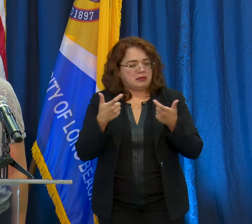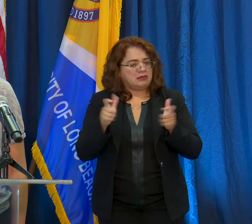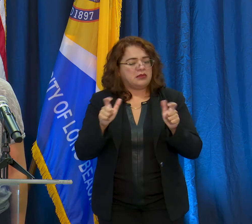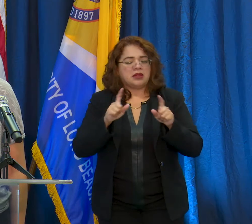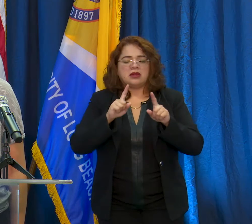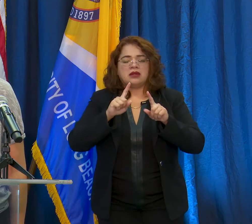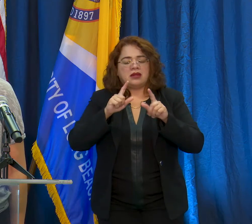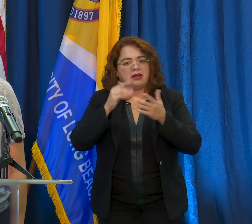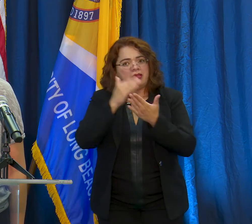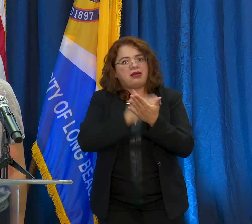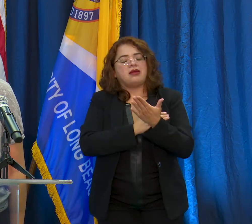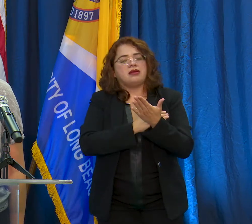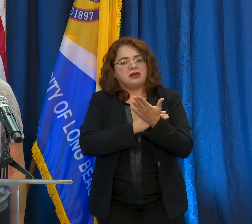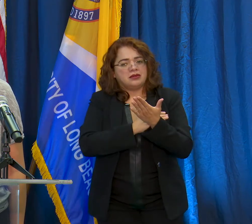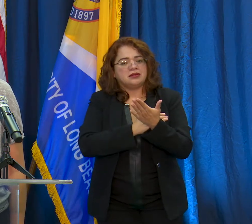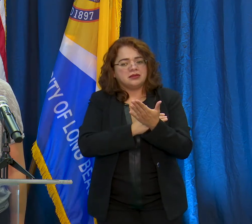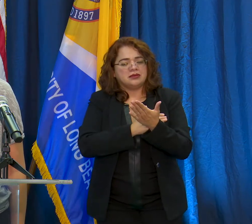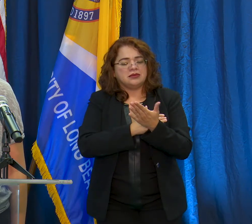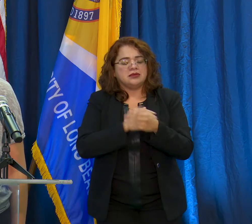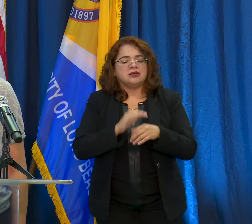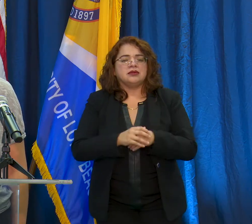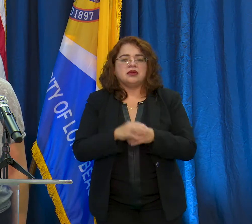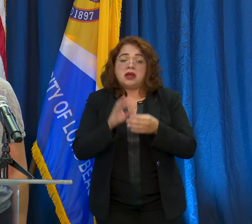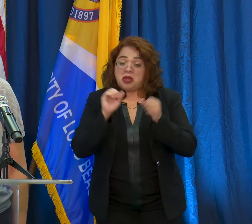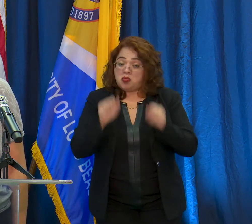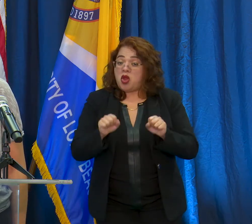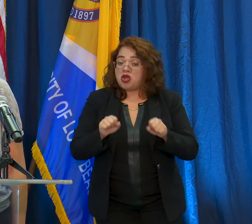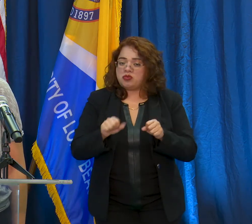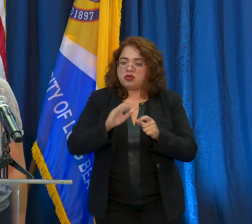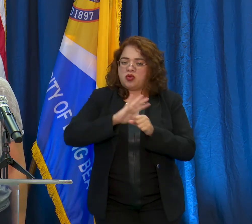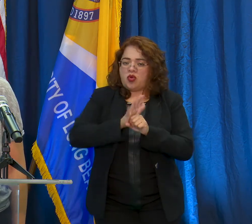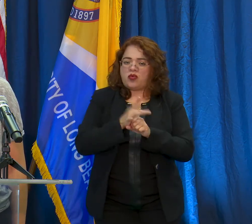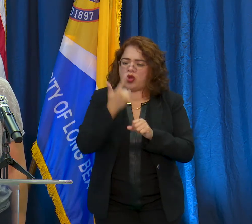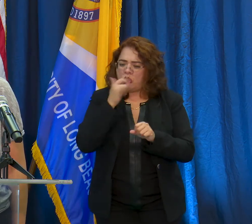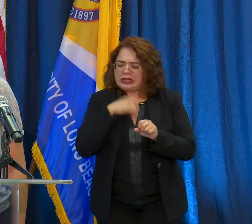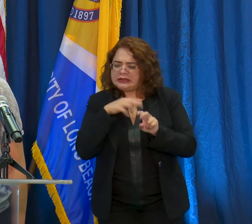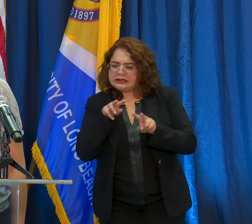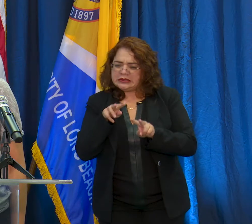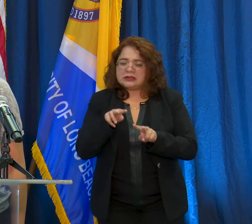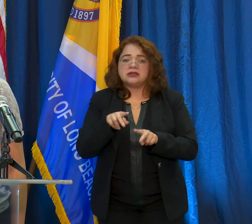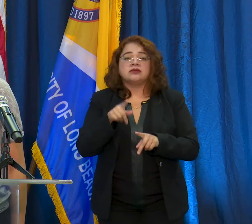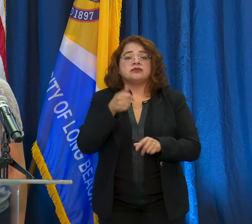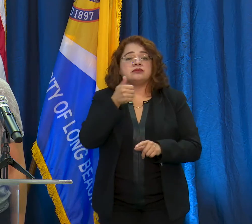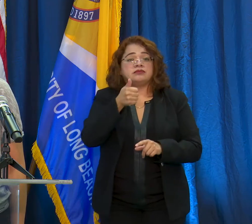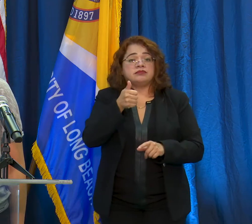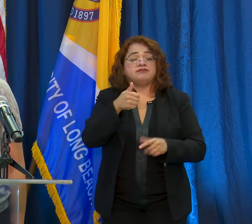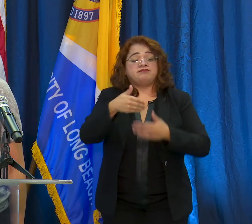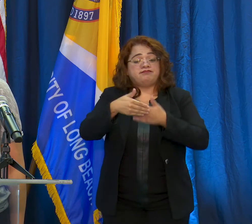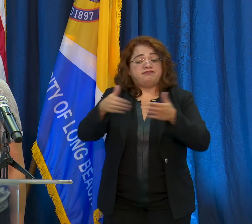types of symptoms that could be COVID-19. If you're in quarantine